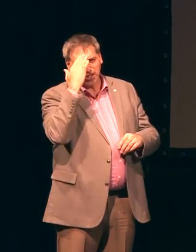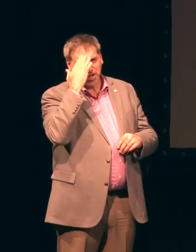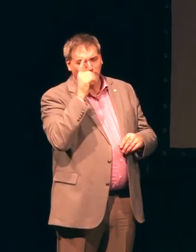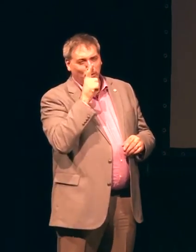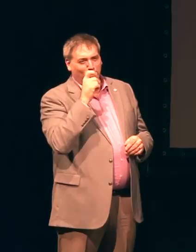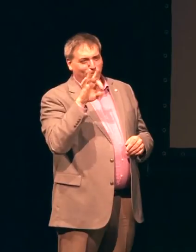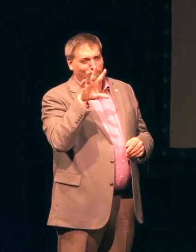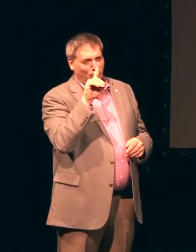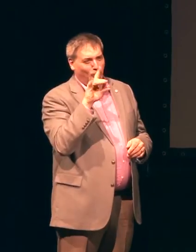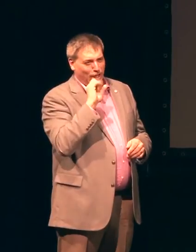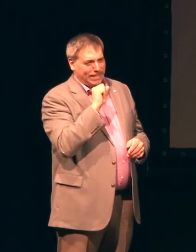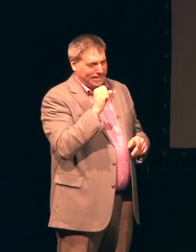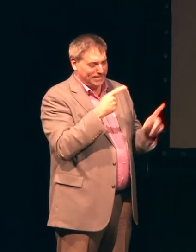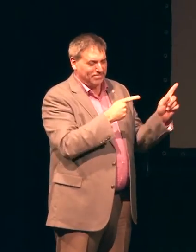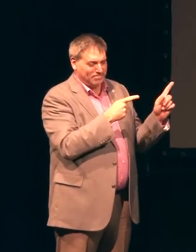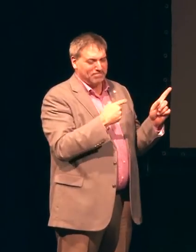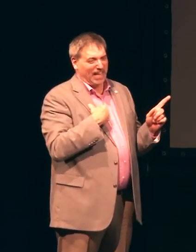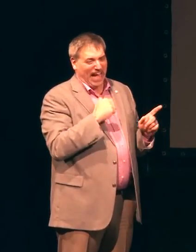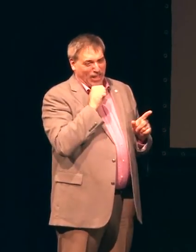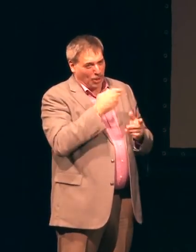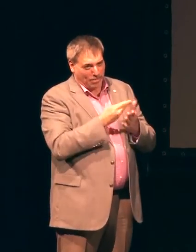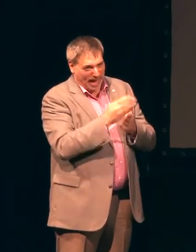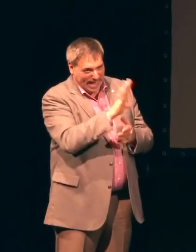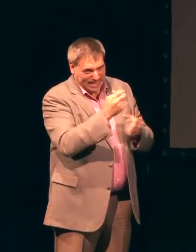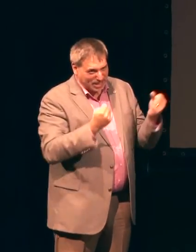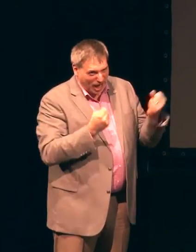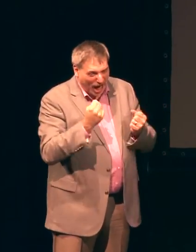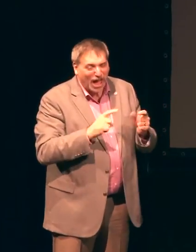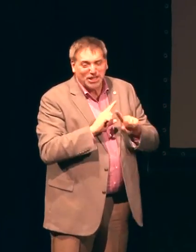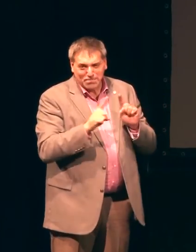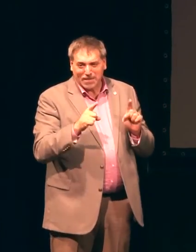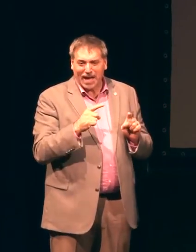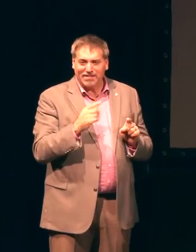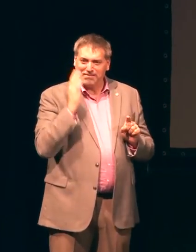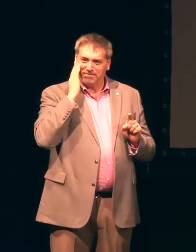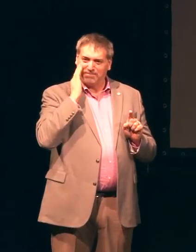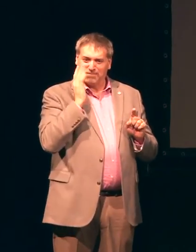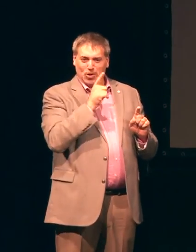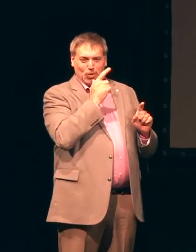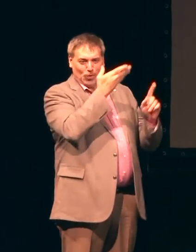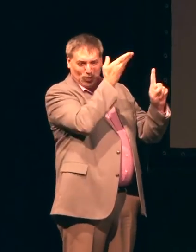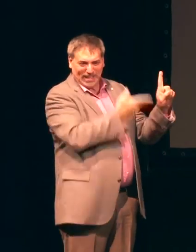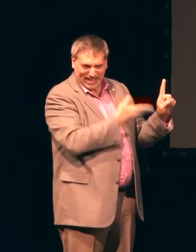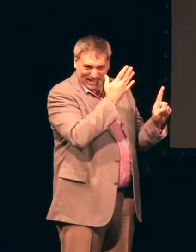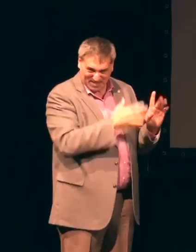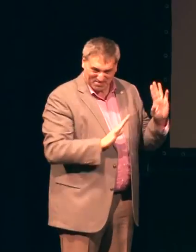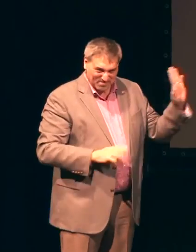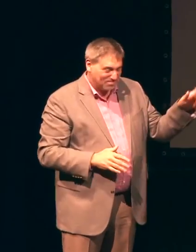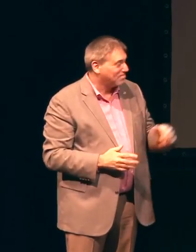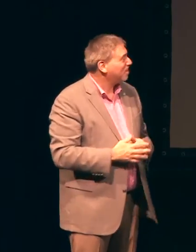Ford. Of course you all know who Henry Ford is. I don't buy his cars, by the way, but, just so